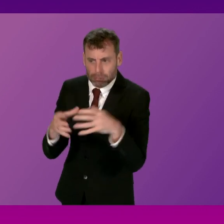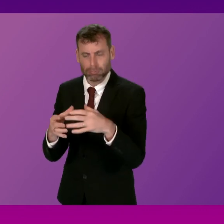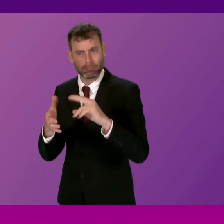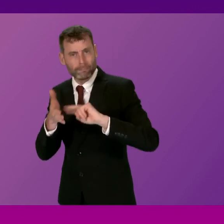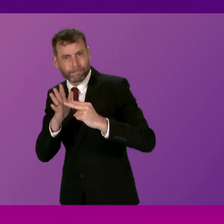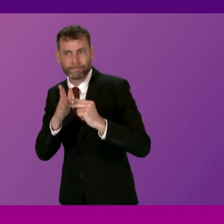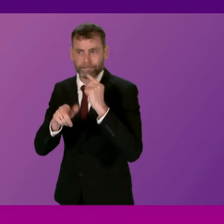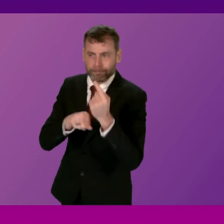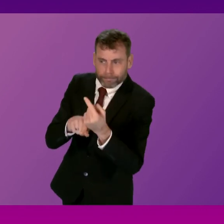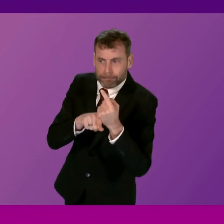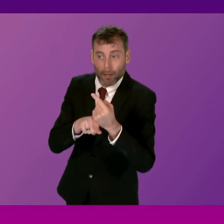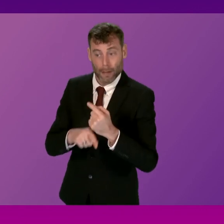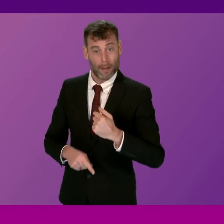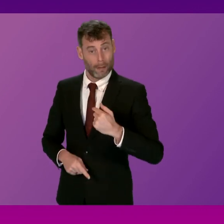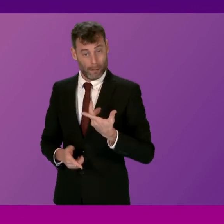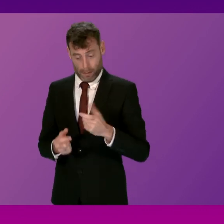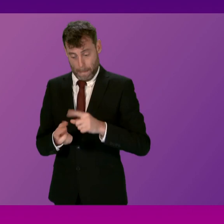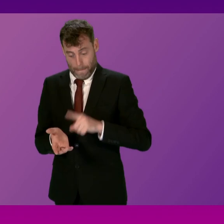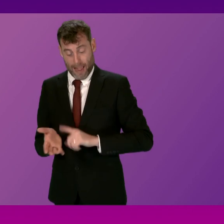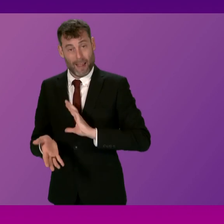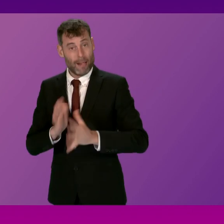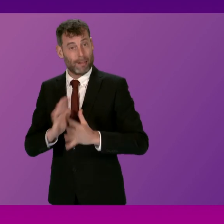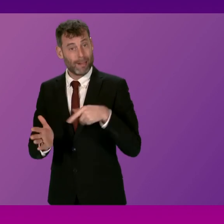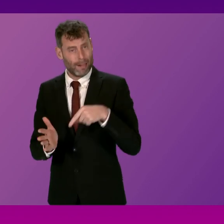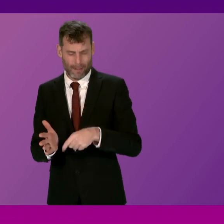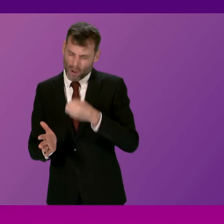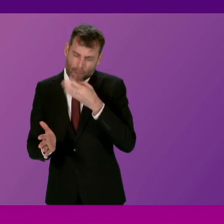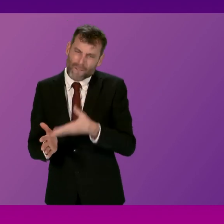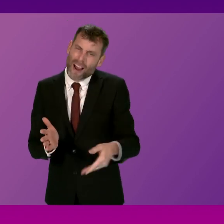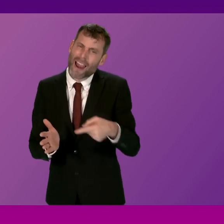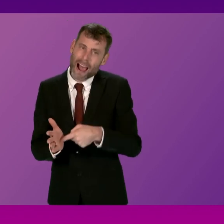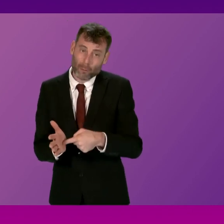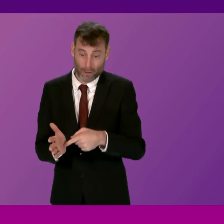The beautiful language that I speak of—British Sign Language—was one that my dad would